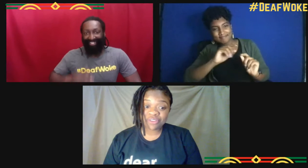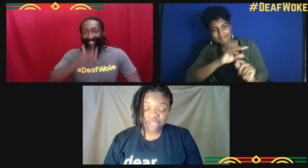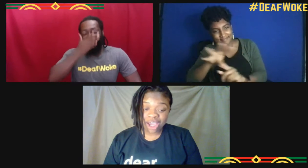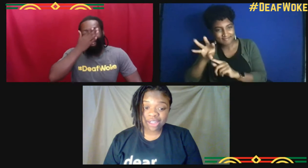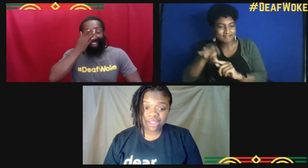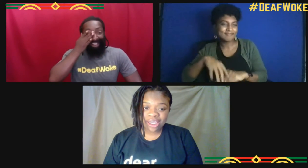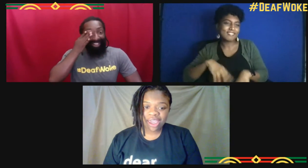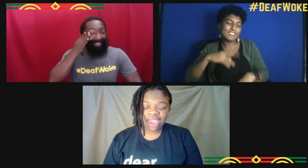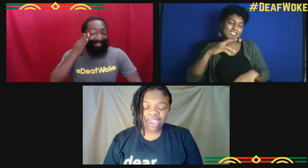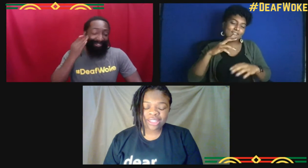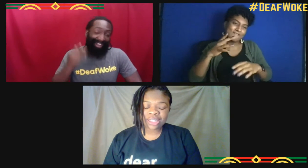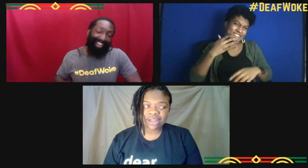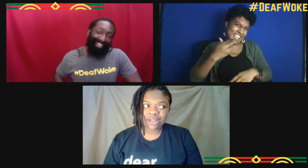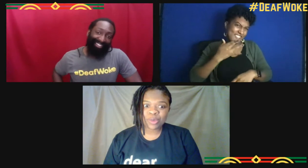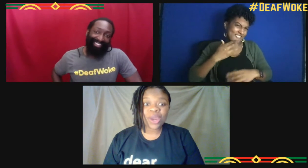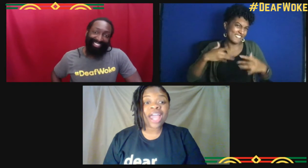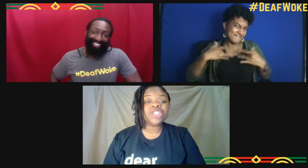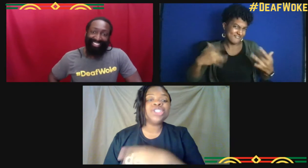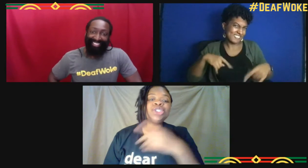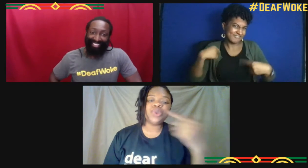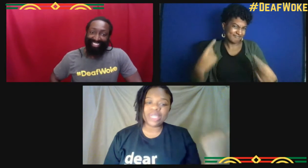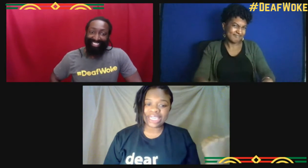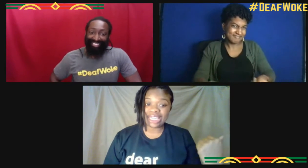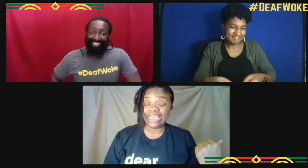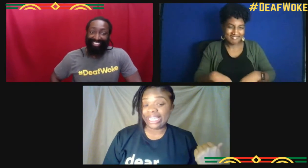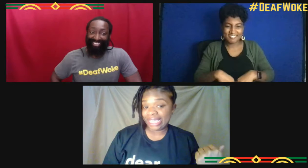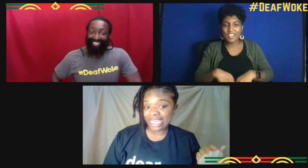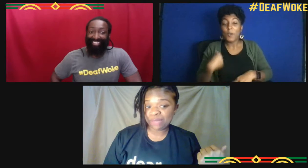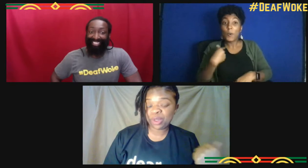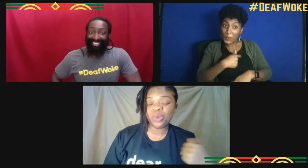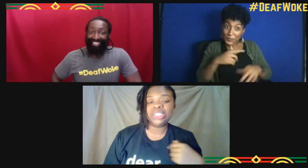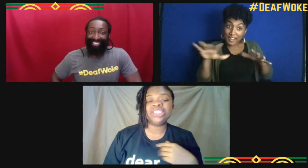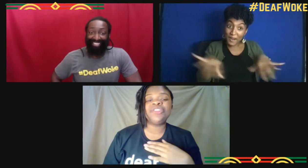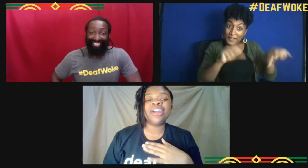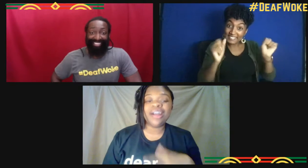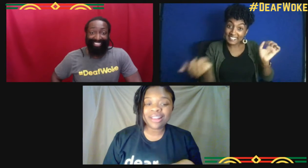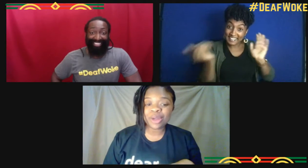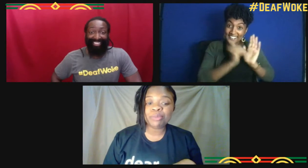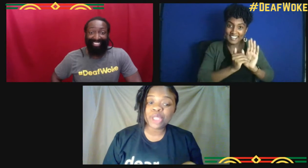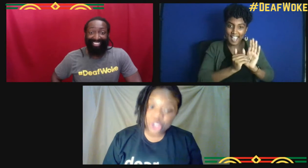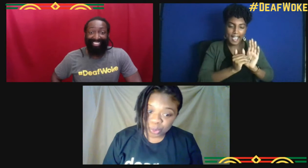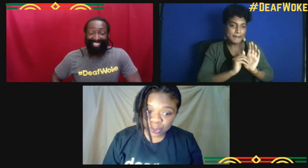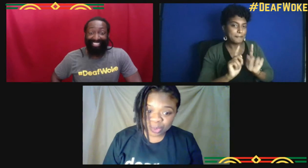that we've done and we're actually doing it again but with a different color, blue